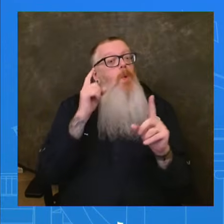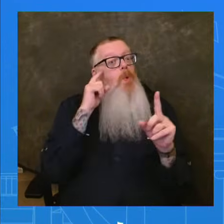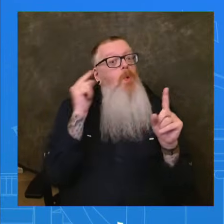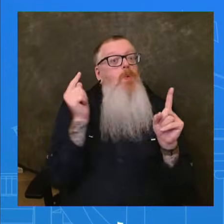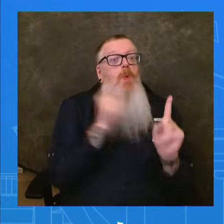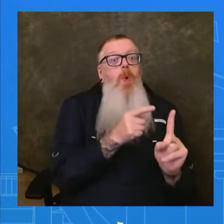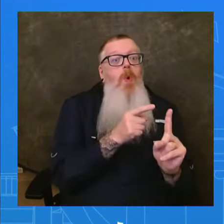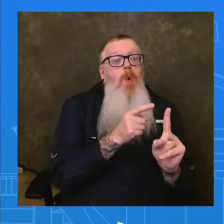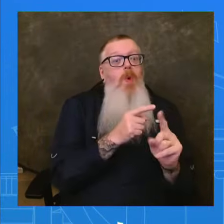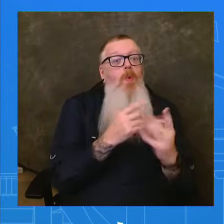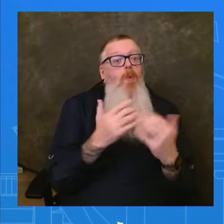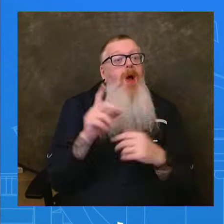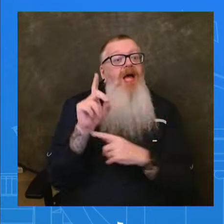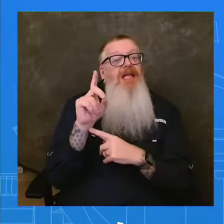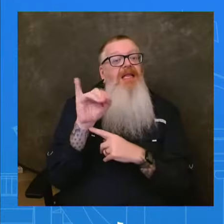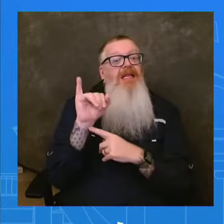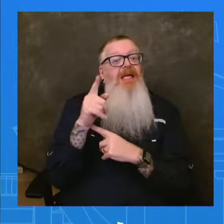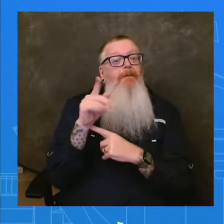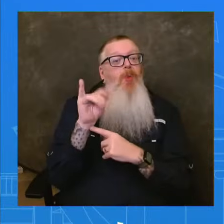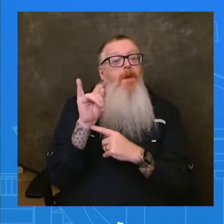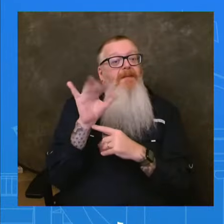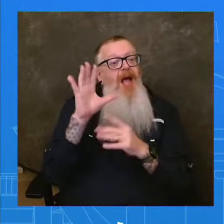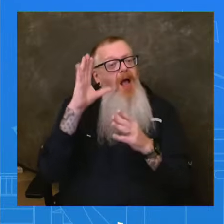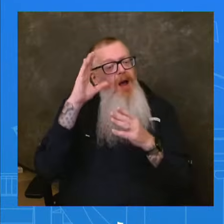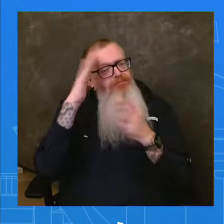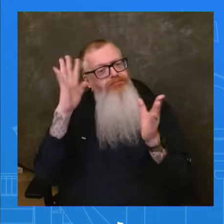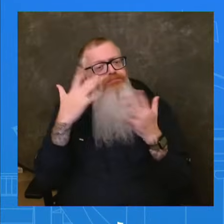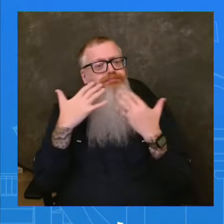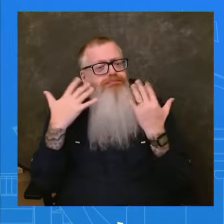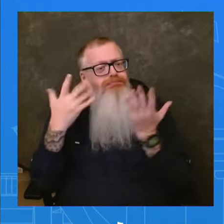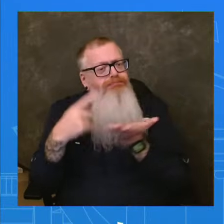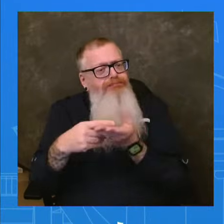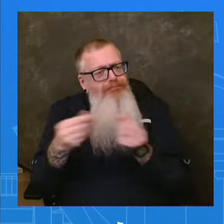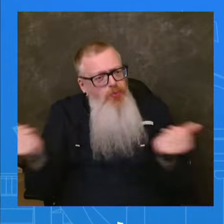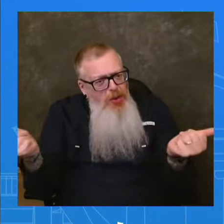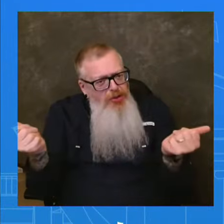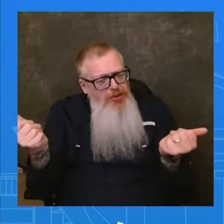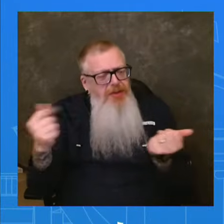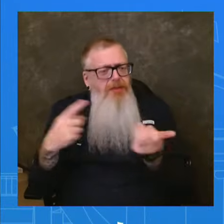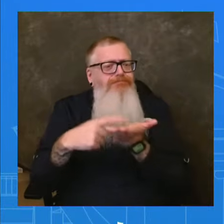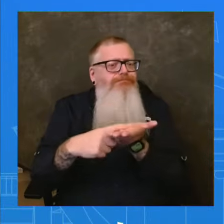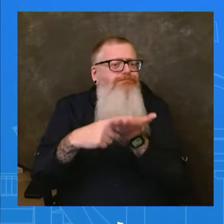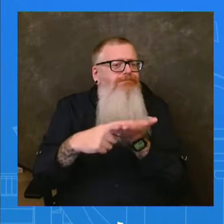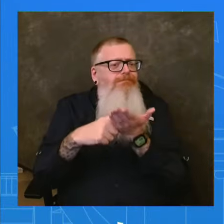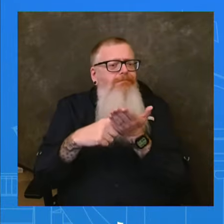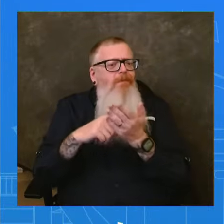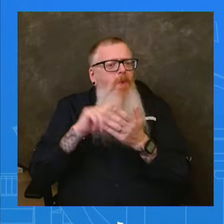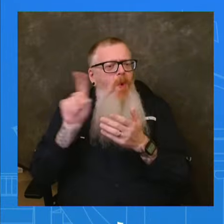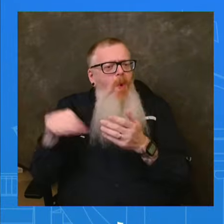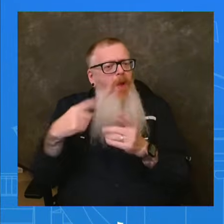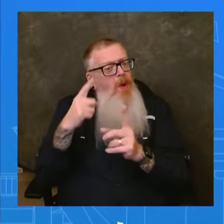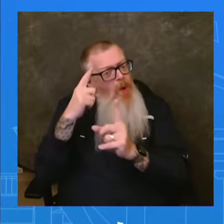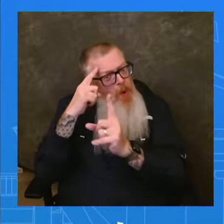We have to have a diplomatic resolution, and that's the only way to achieve that long-lasting stability -- right?